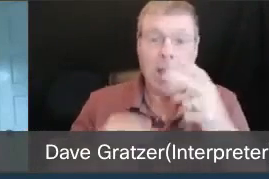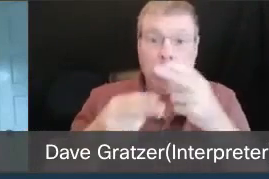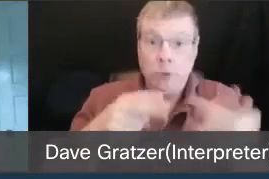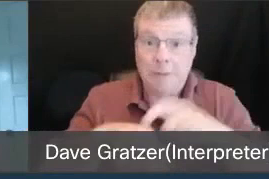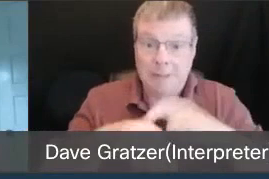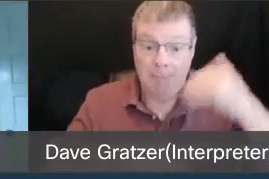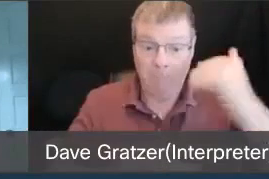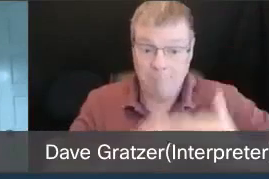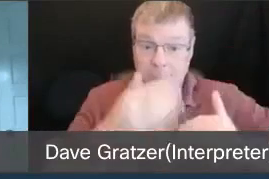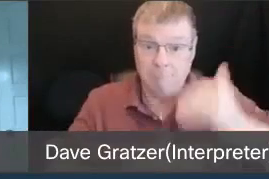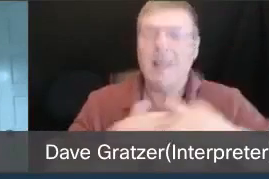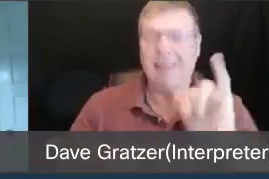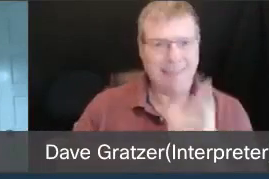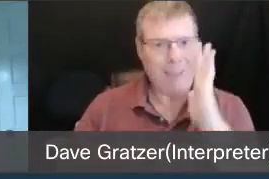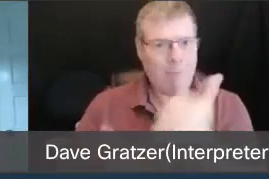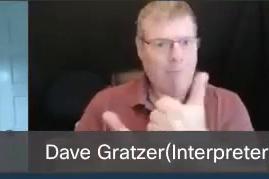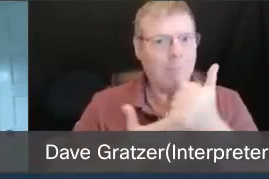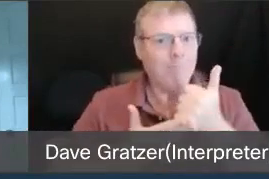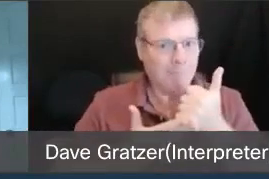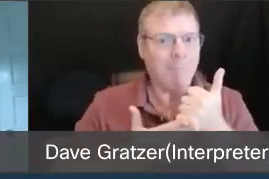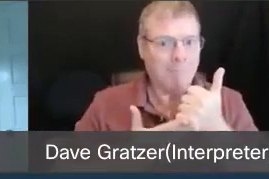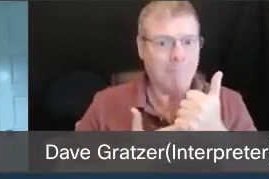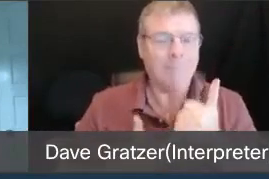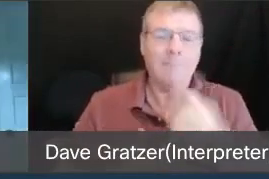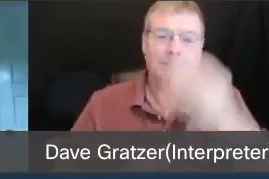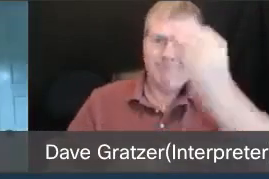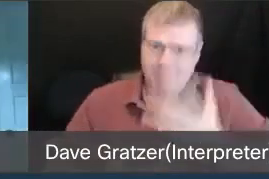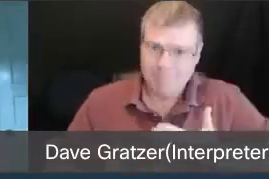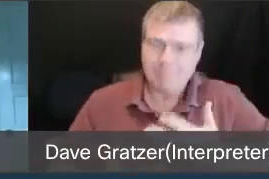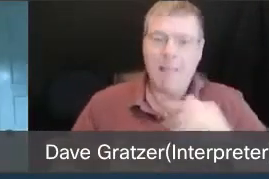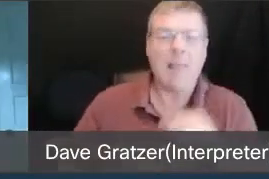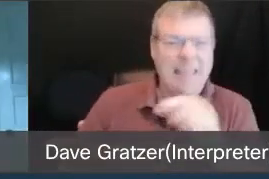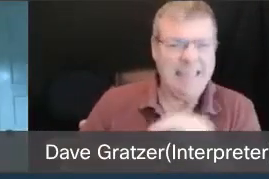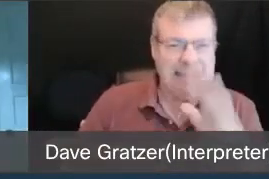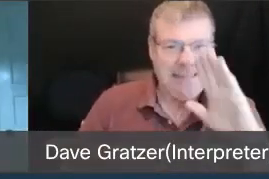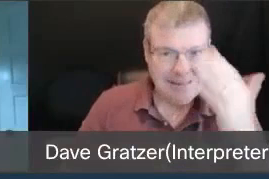that's going to help us, give us an indication that they have trouble sustaining work.